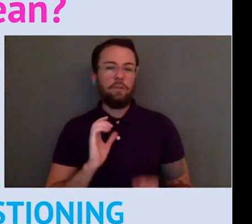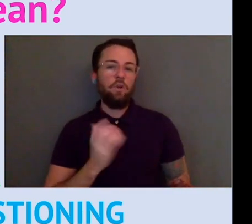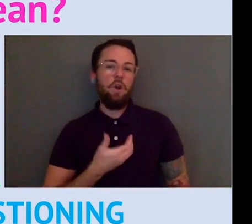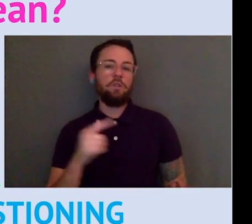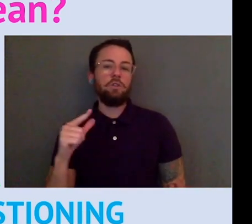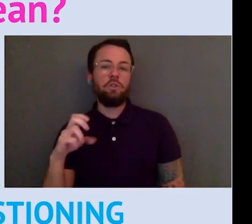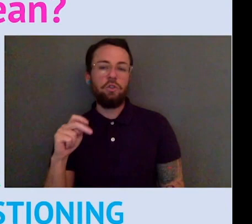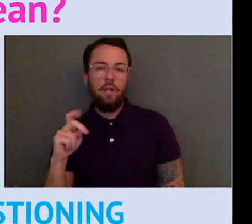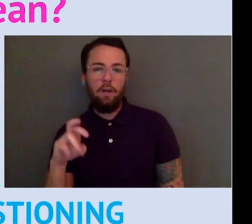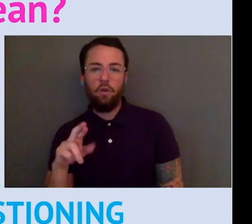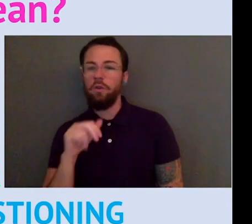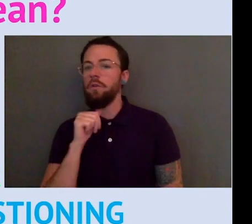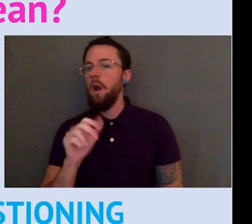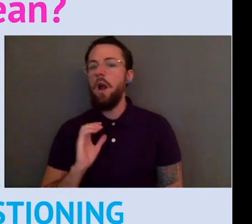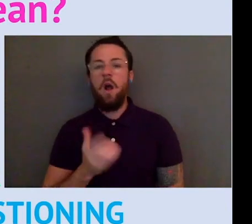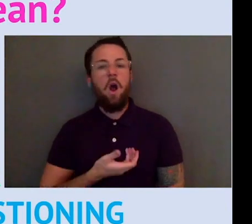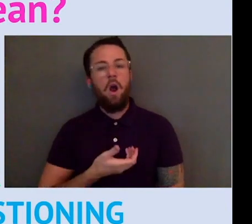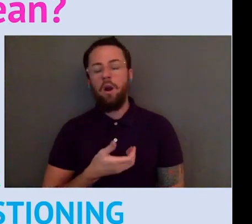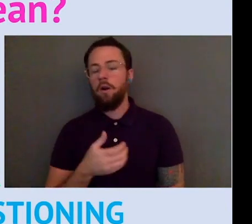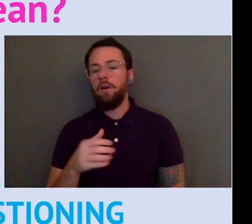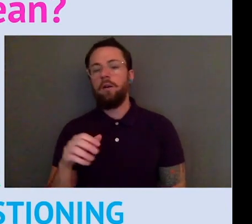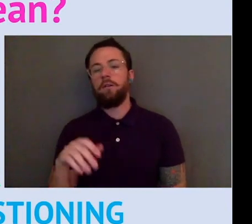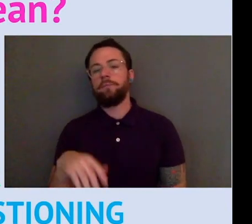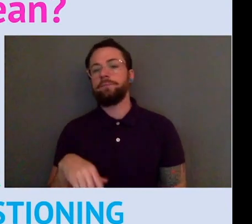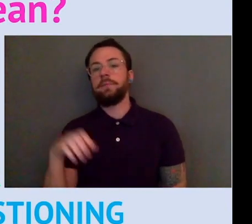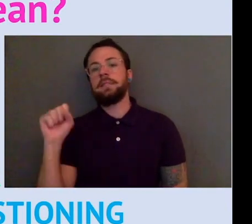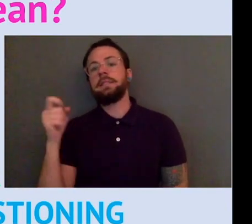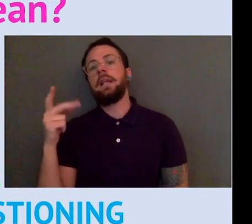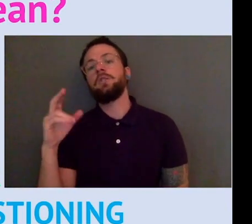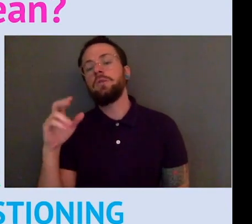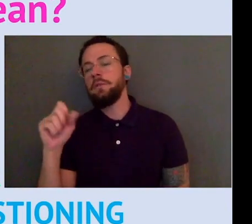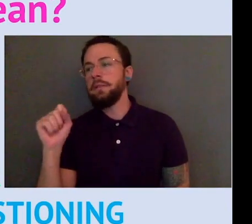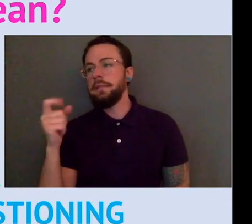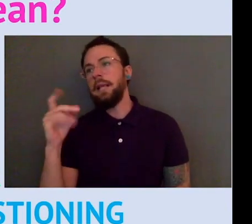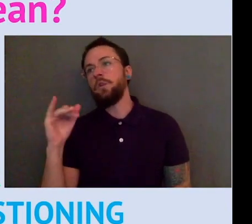Transgender is the preferred term because we are changing our gender identity, not our